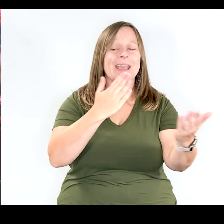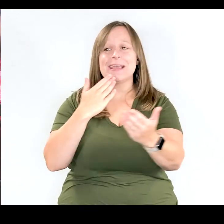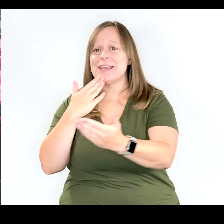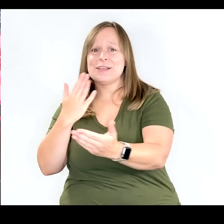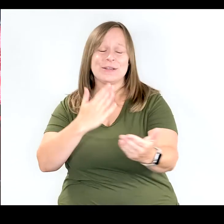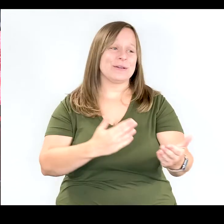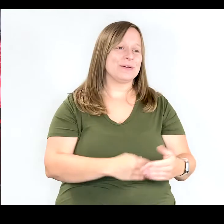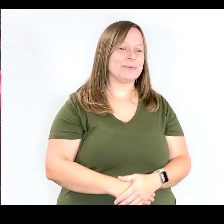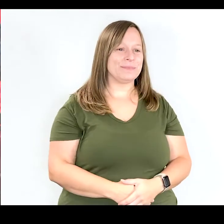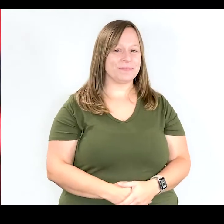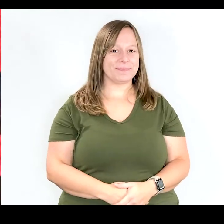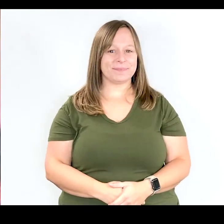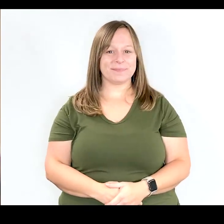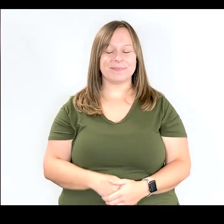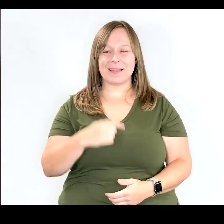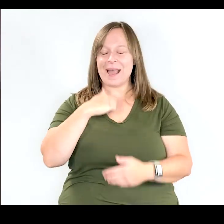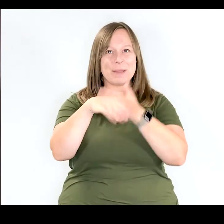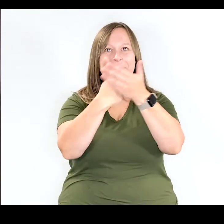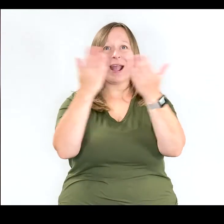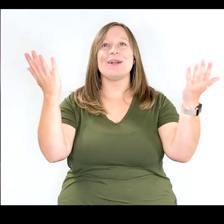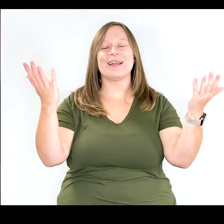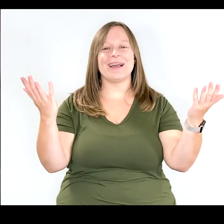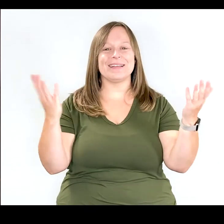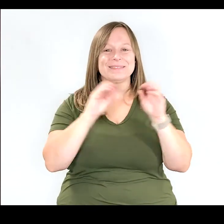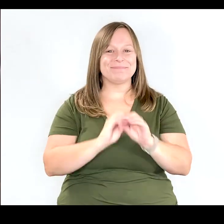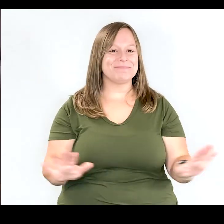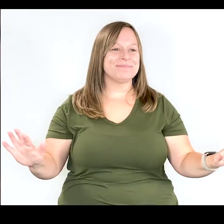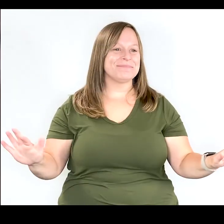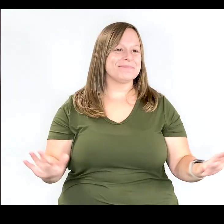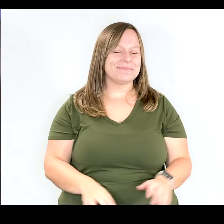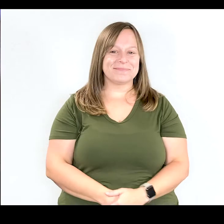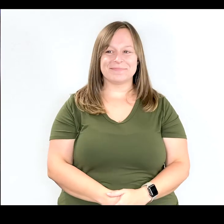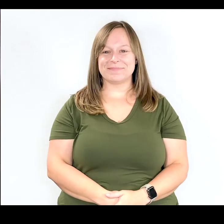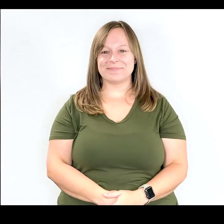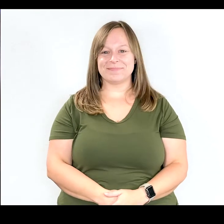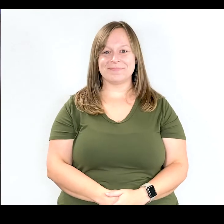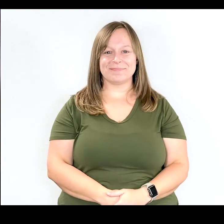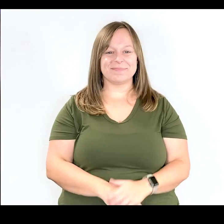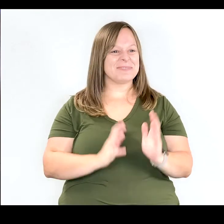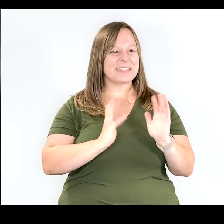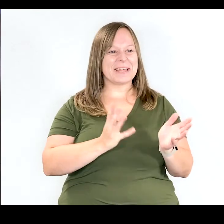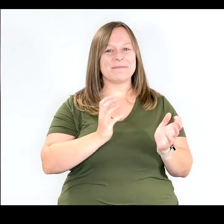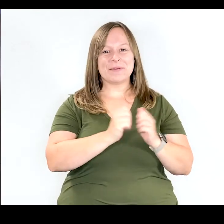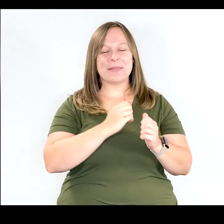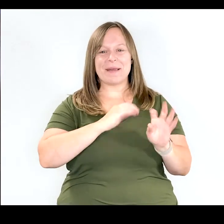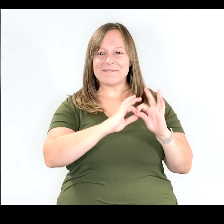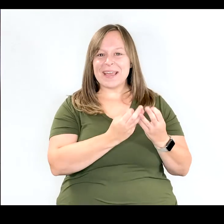Now I'm in paradise. Thank you to all. Thank you. [SPEAKING IN HAITIAN CREOLE]